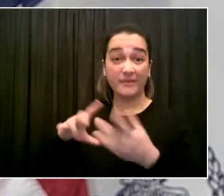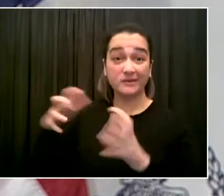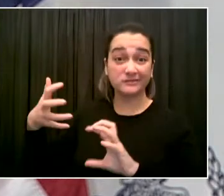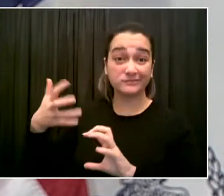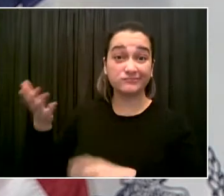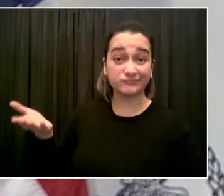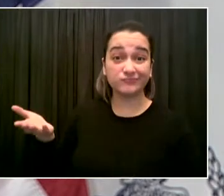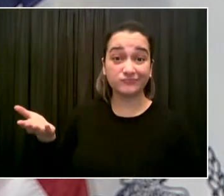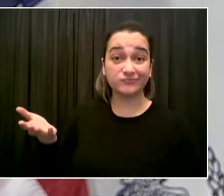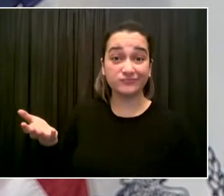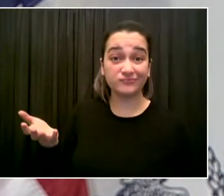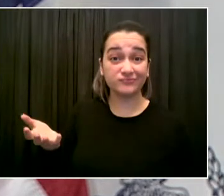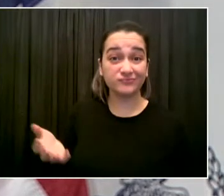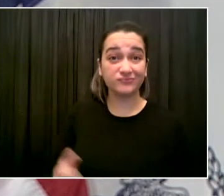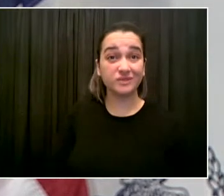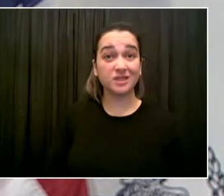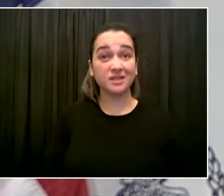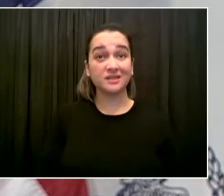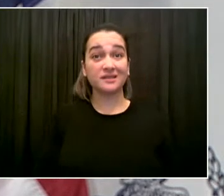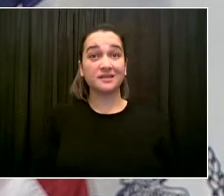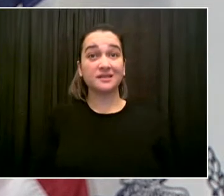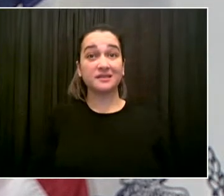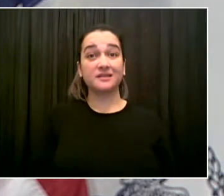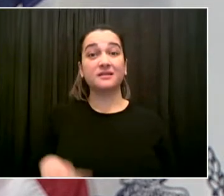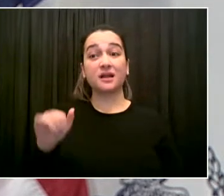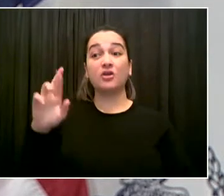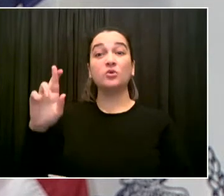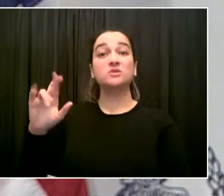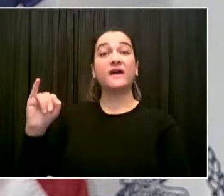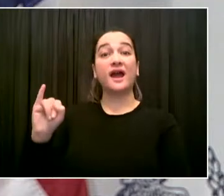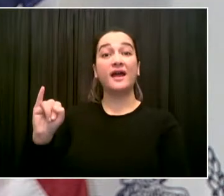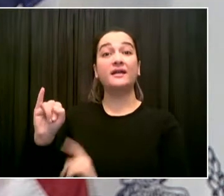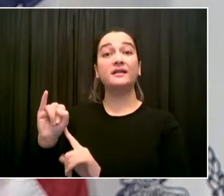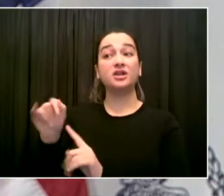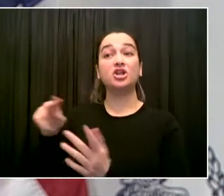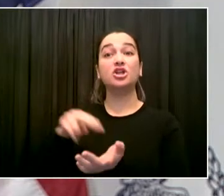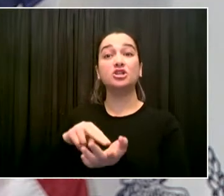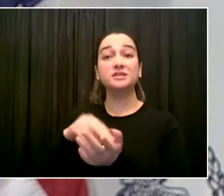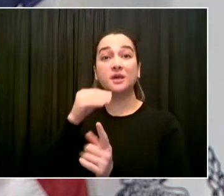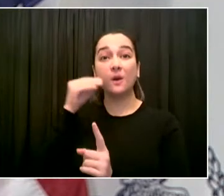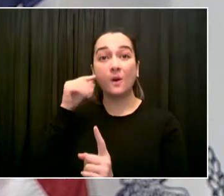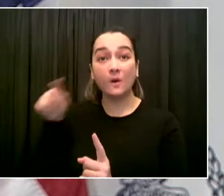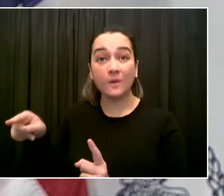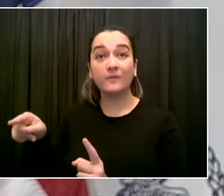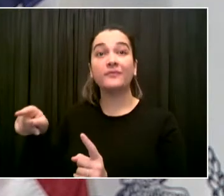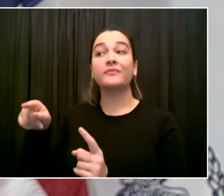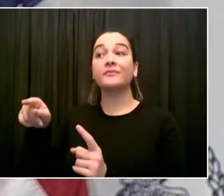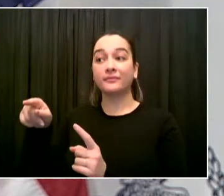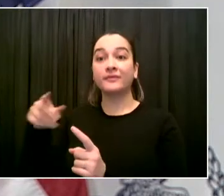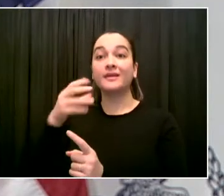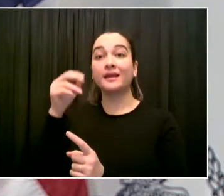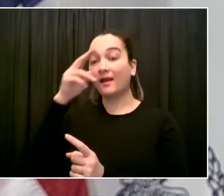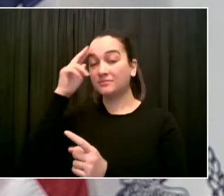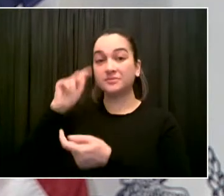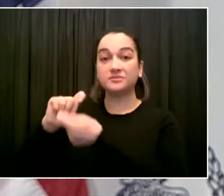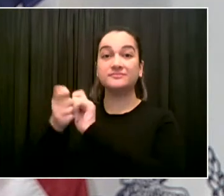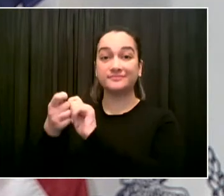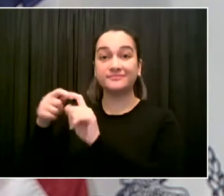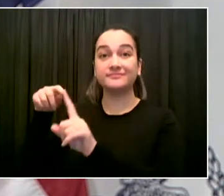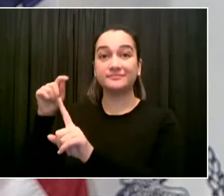TO DO THINGS WE WOULD'VE DONE. BEYOND THAT I